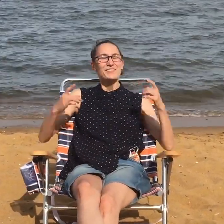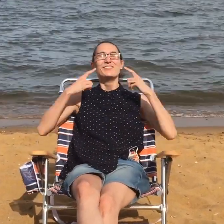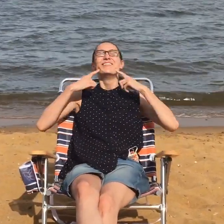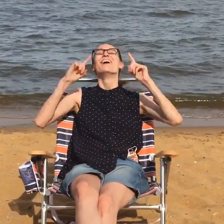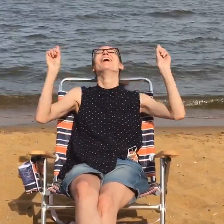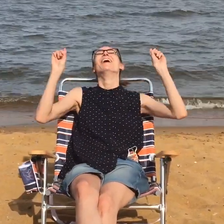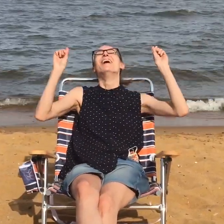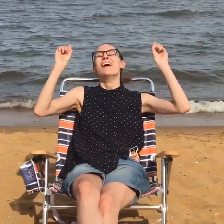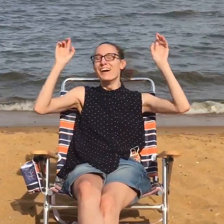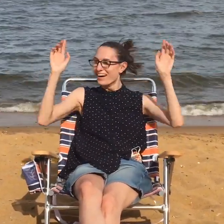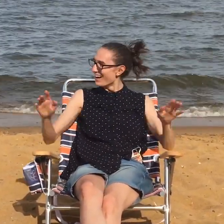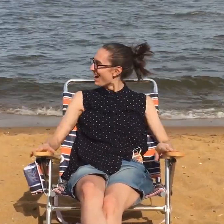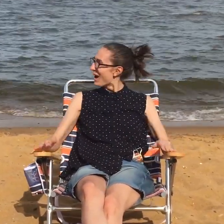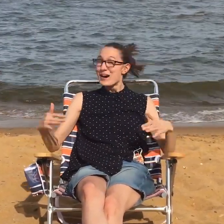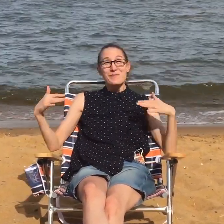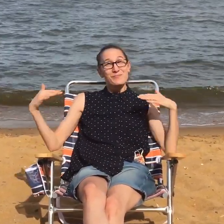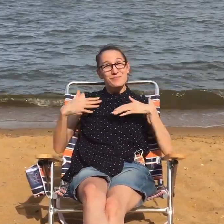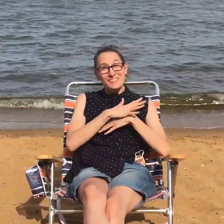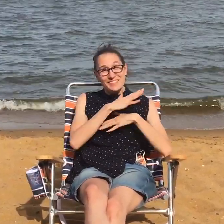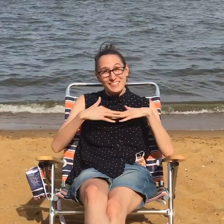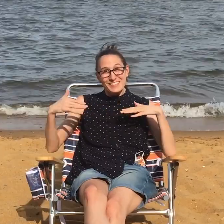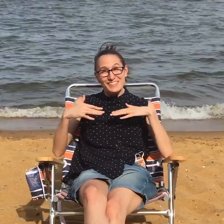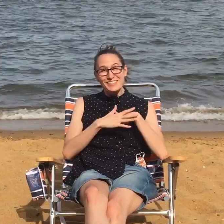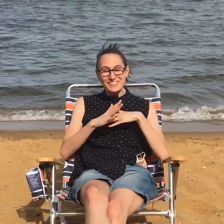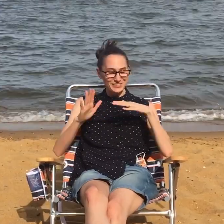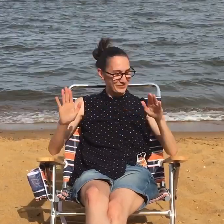Finally! The beach!